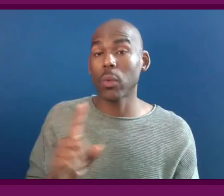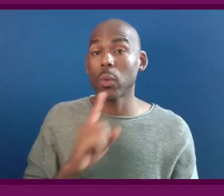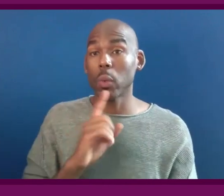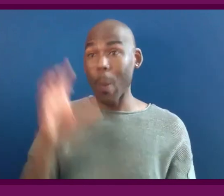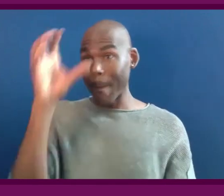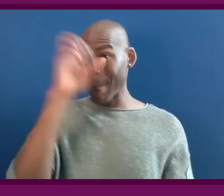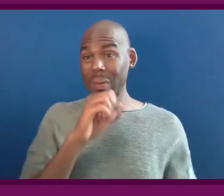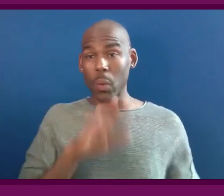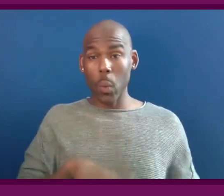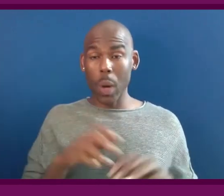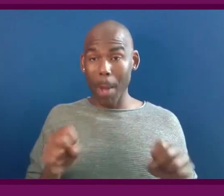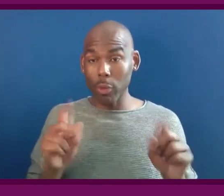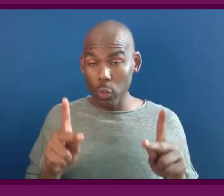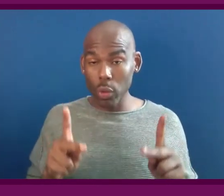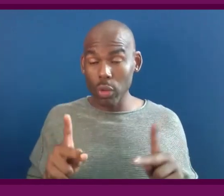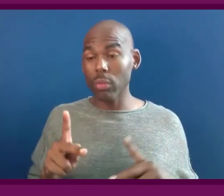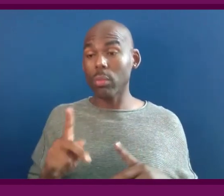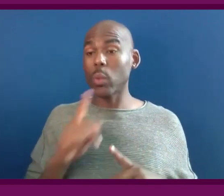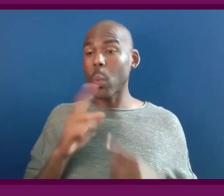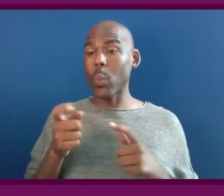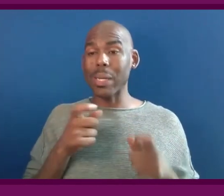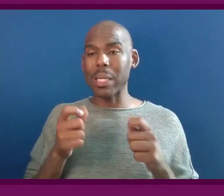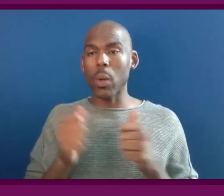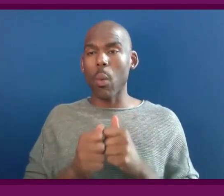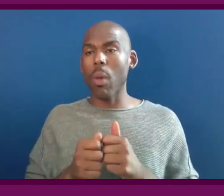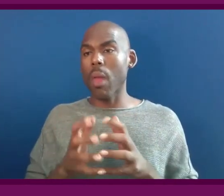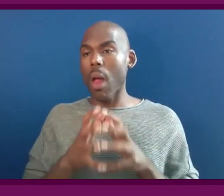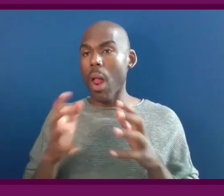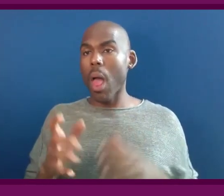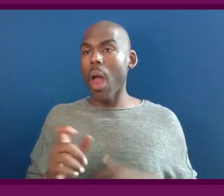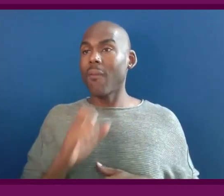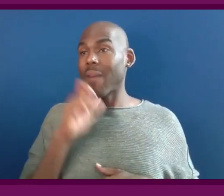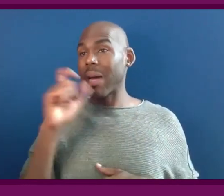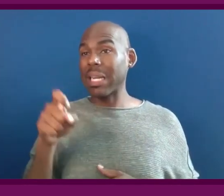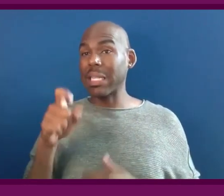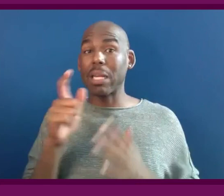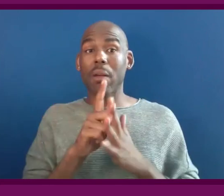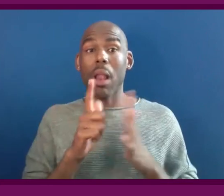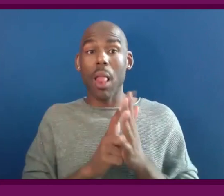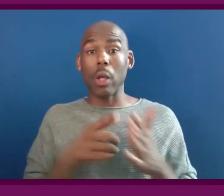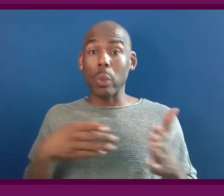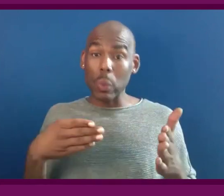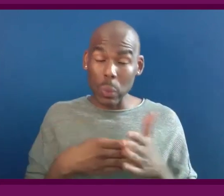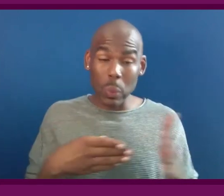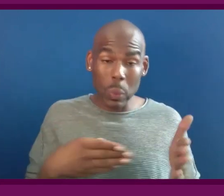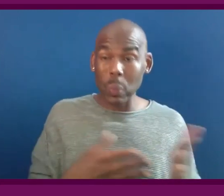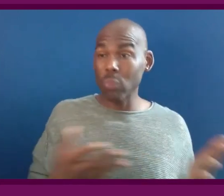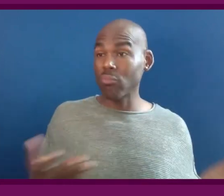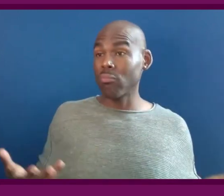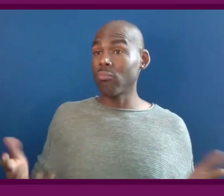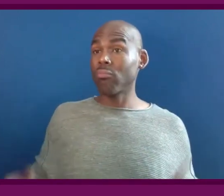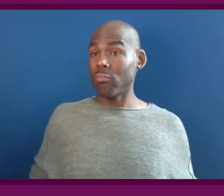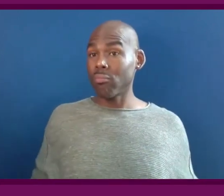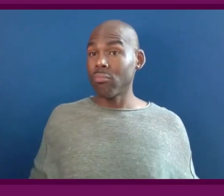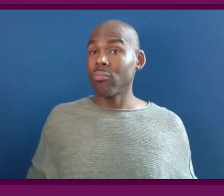You are missing out on opportunities. You're dealing with a whole lot of unnecessary lawsuits.